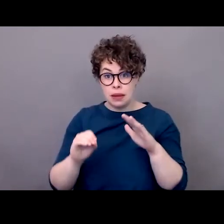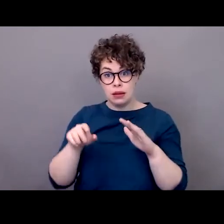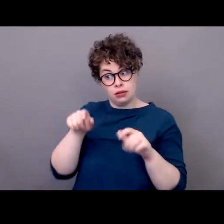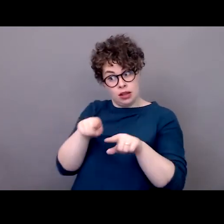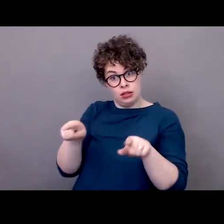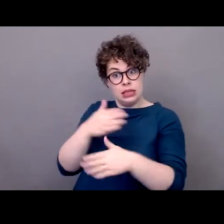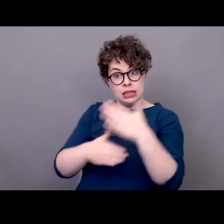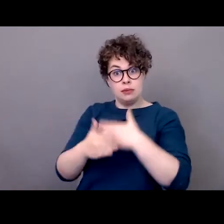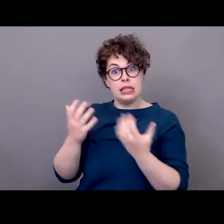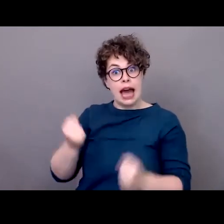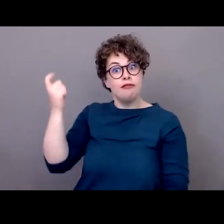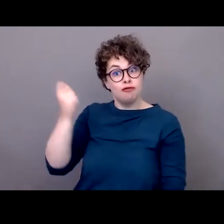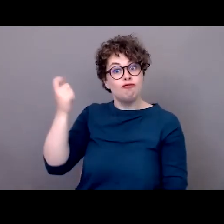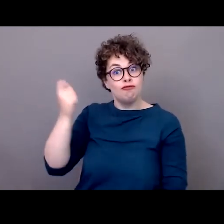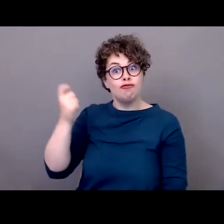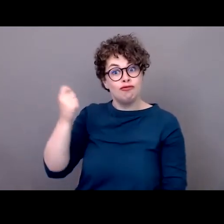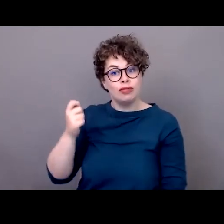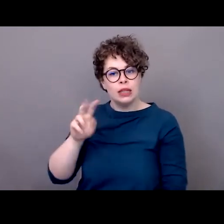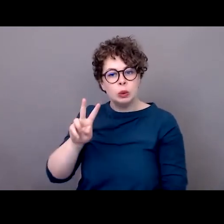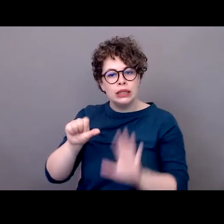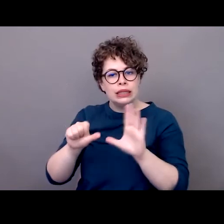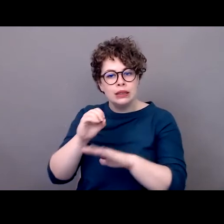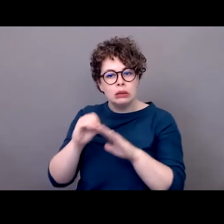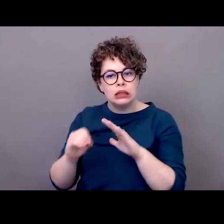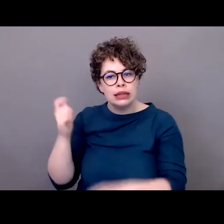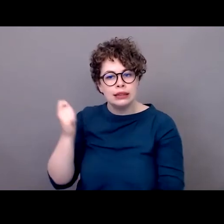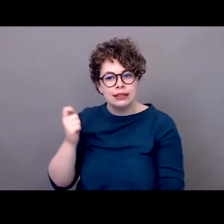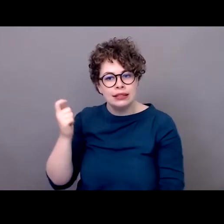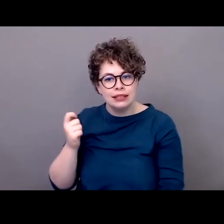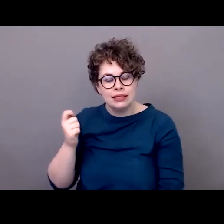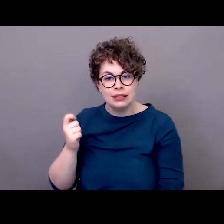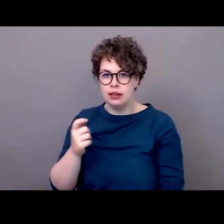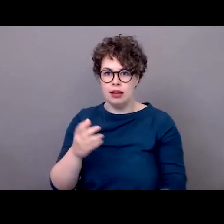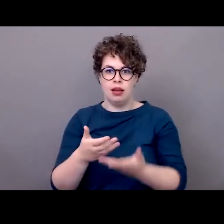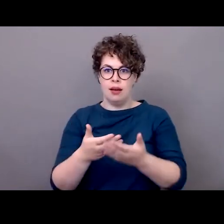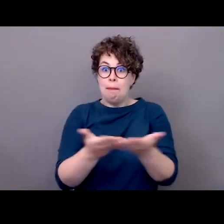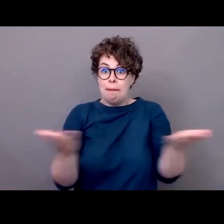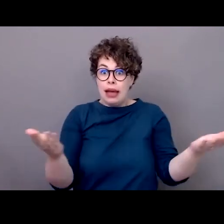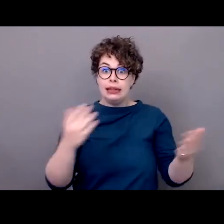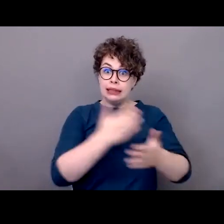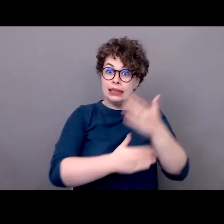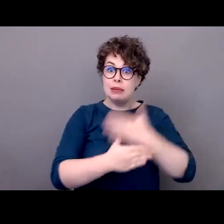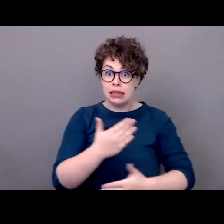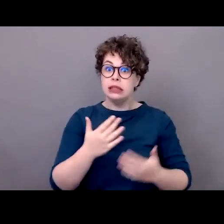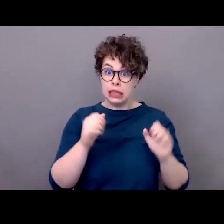receiving it. So many people who needed this allowance and eligible, weren't getting it yet.